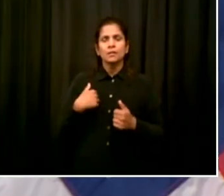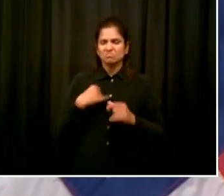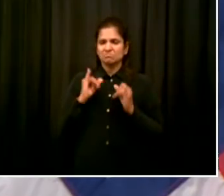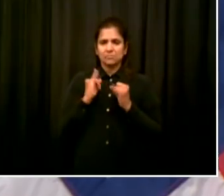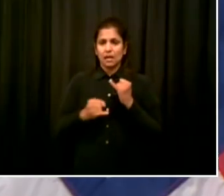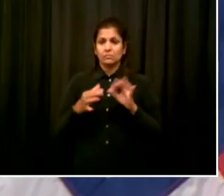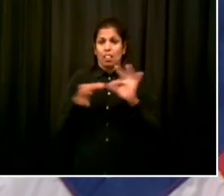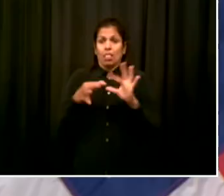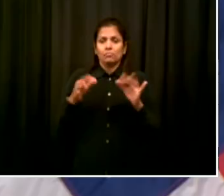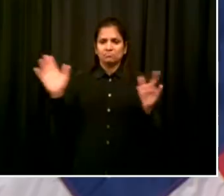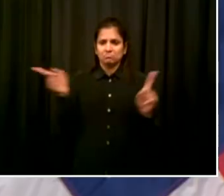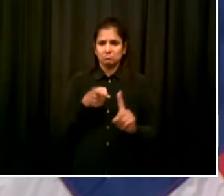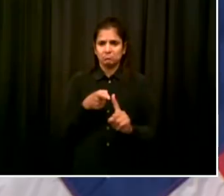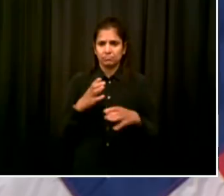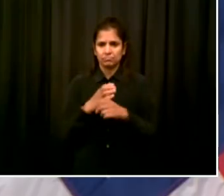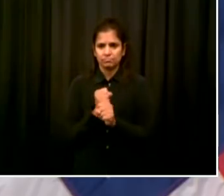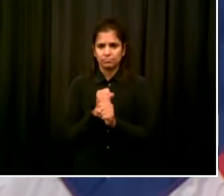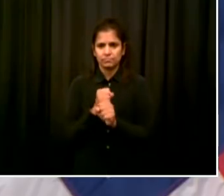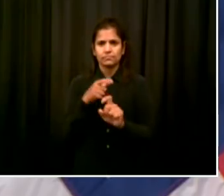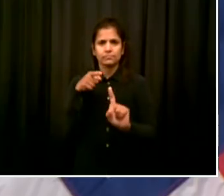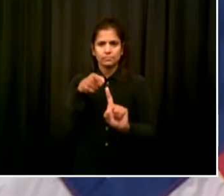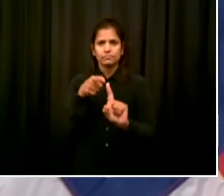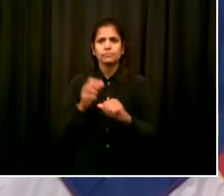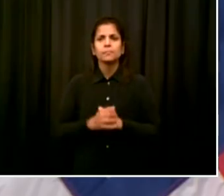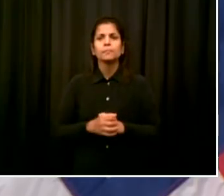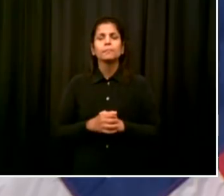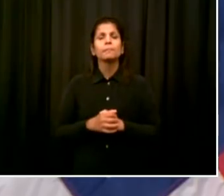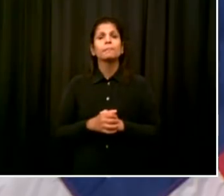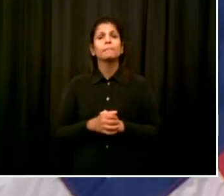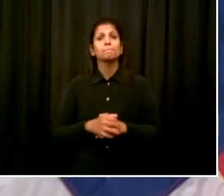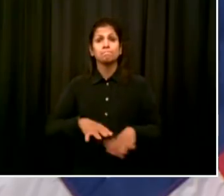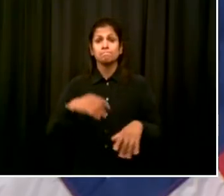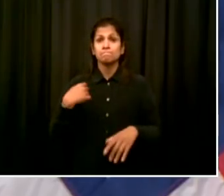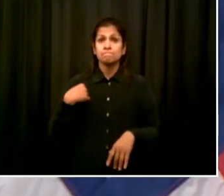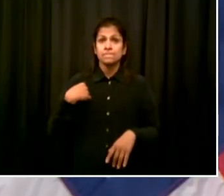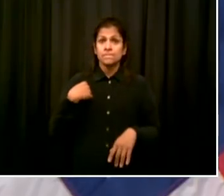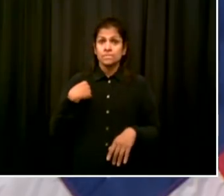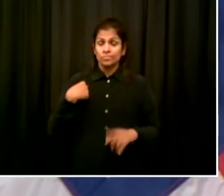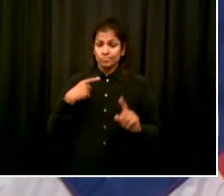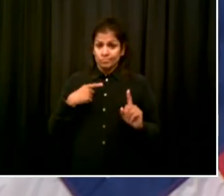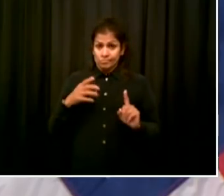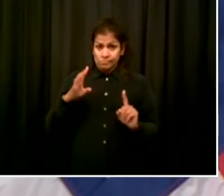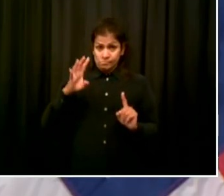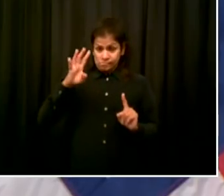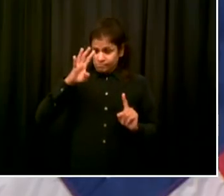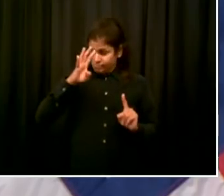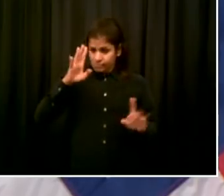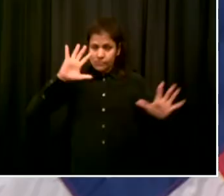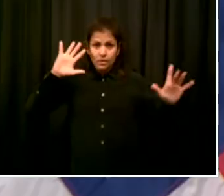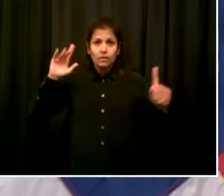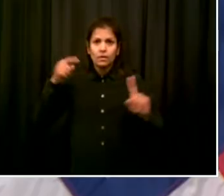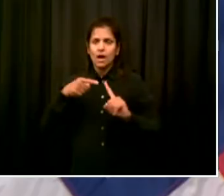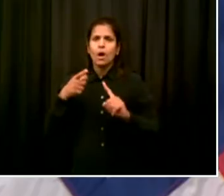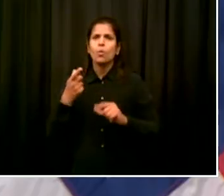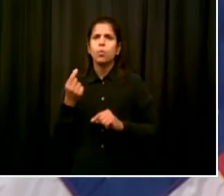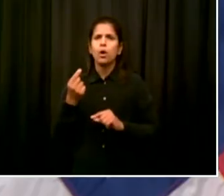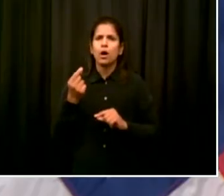WHERE THIS VIOLENCE IS HAPPENING . LET